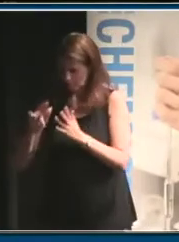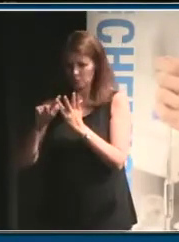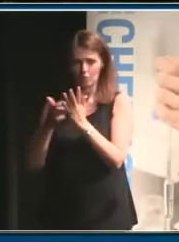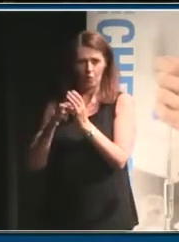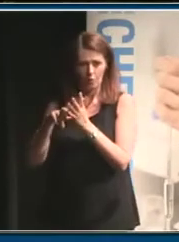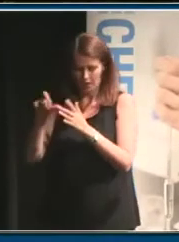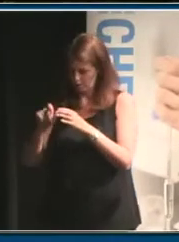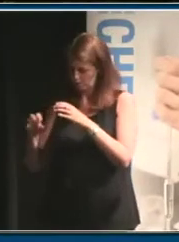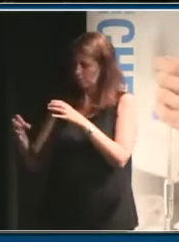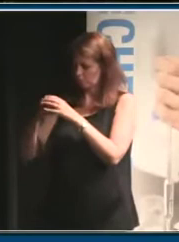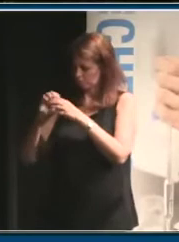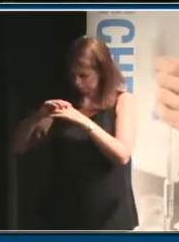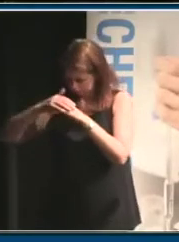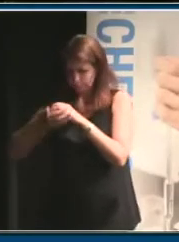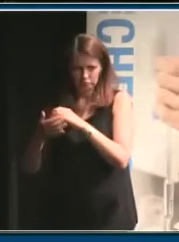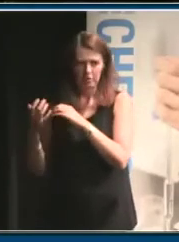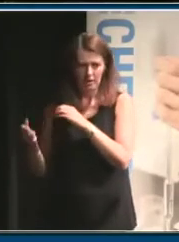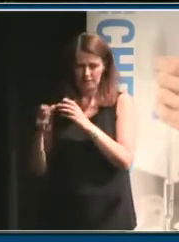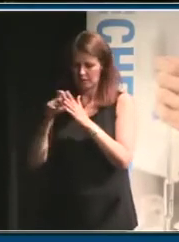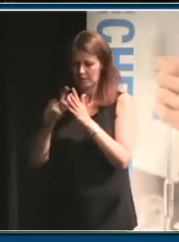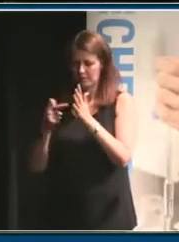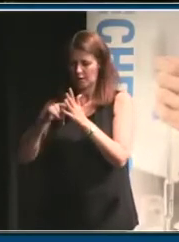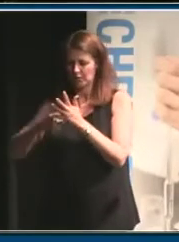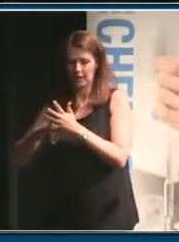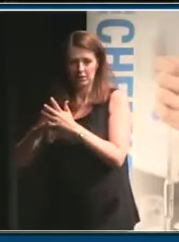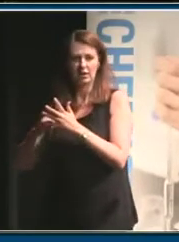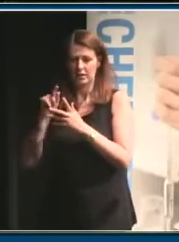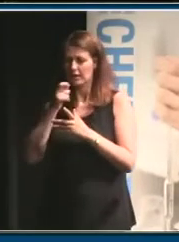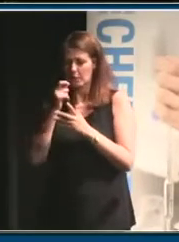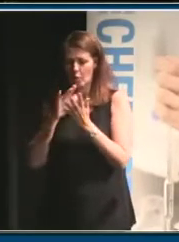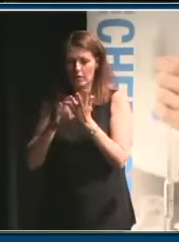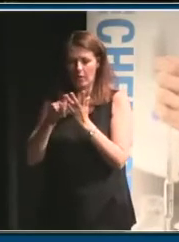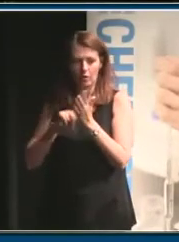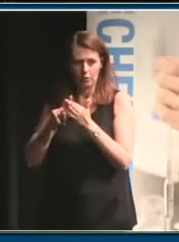around an inorganic particle. Delta S is a small molecule that controls you it's the same thing.